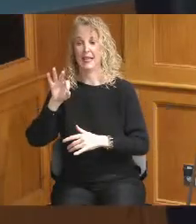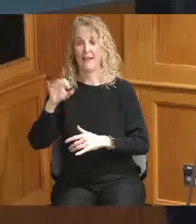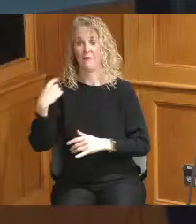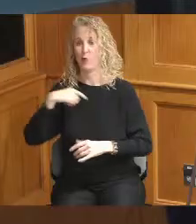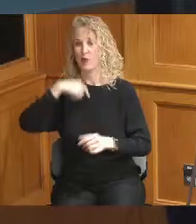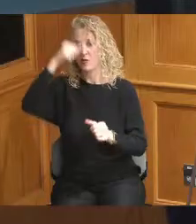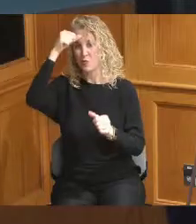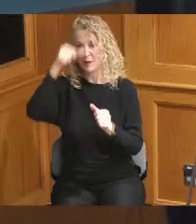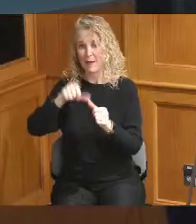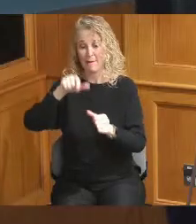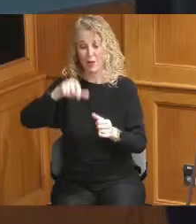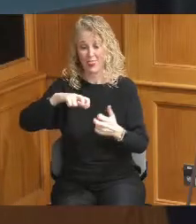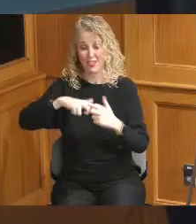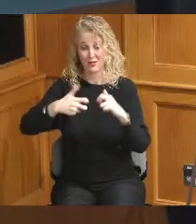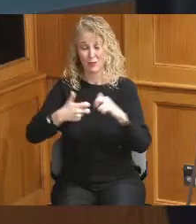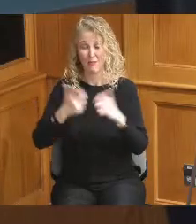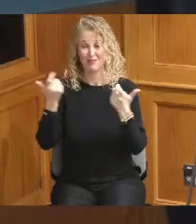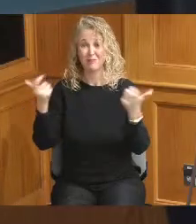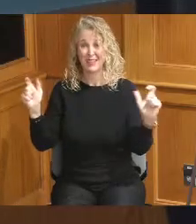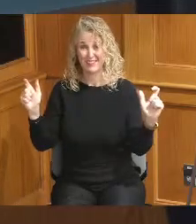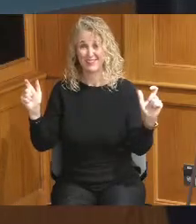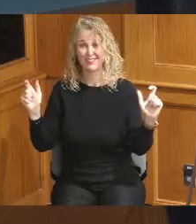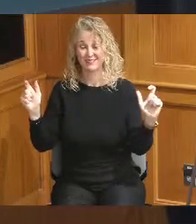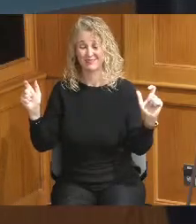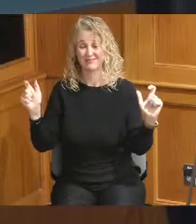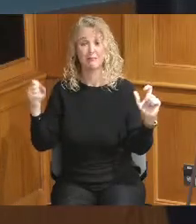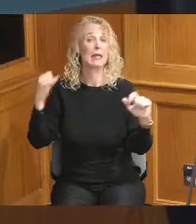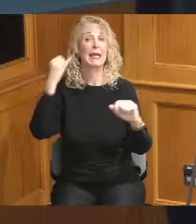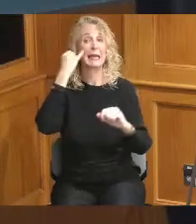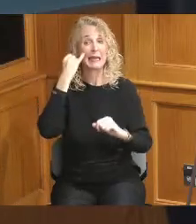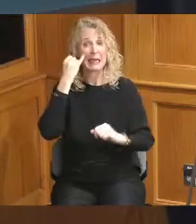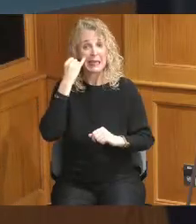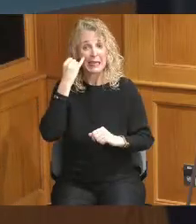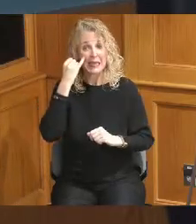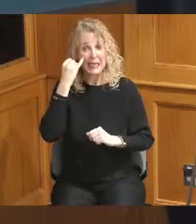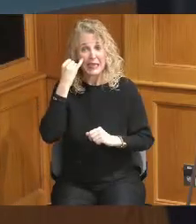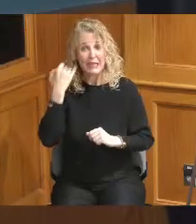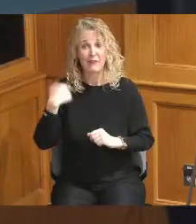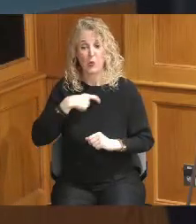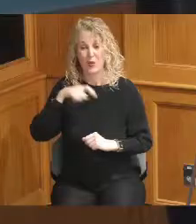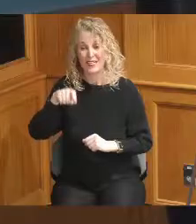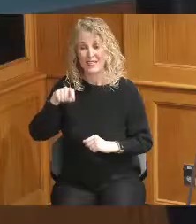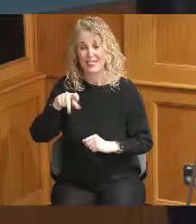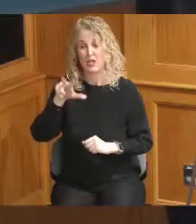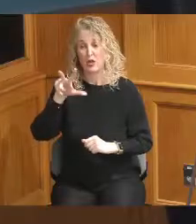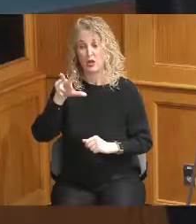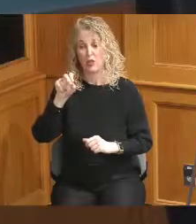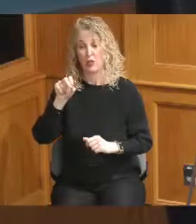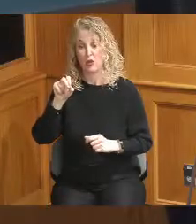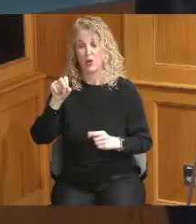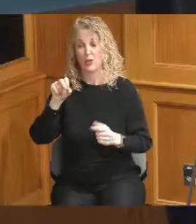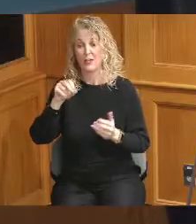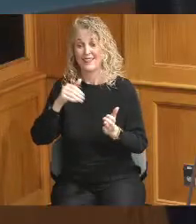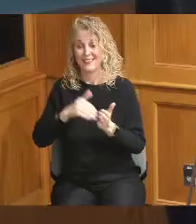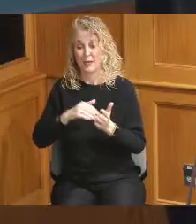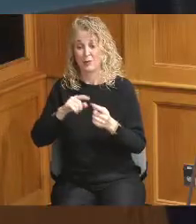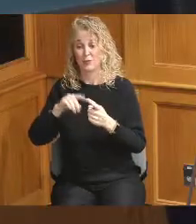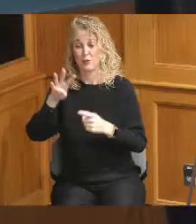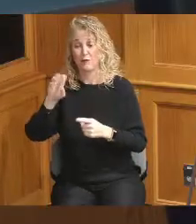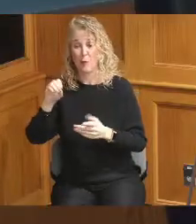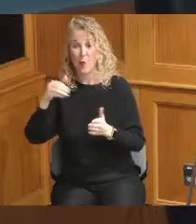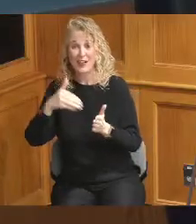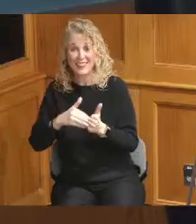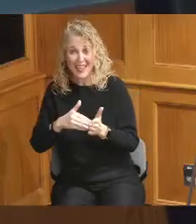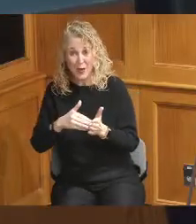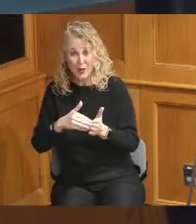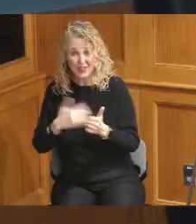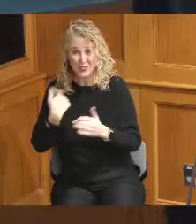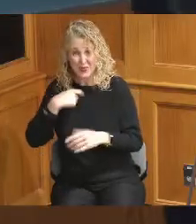of the issue yeah because if we need 30 to 40,000 units and this has produced some of that yeah but